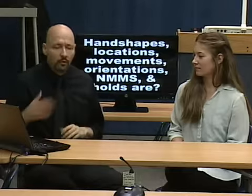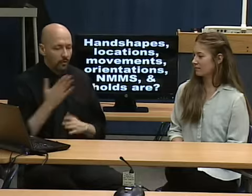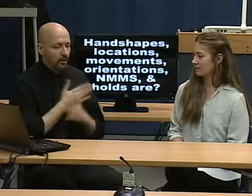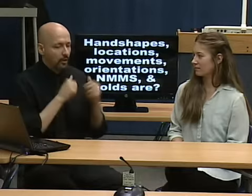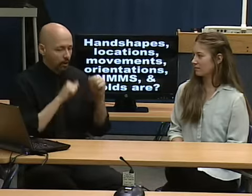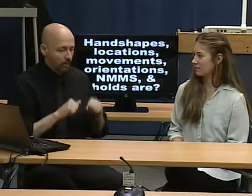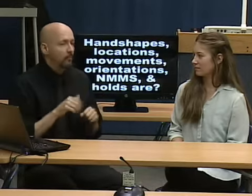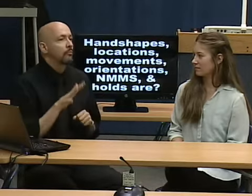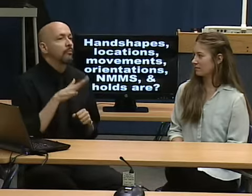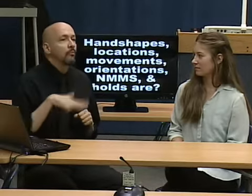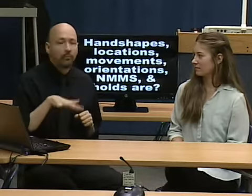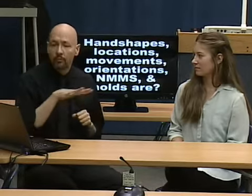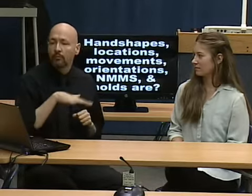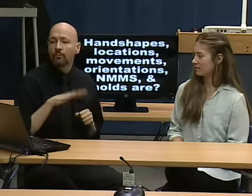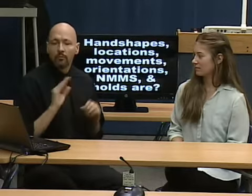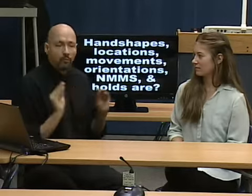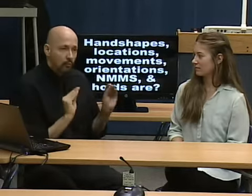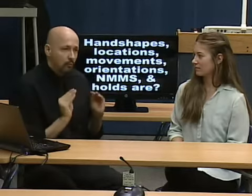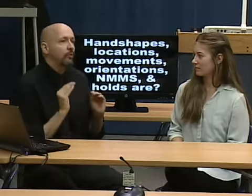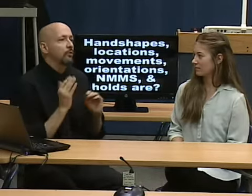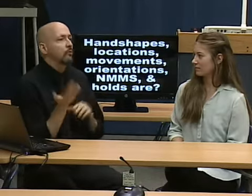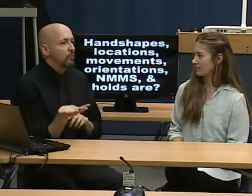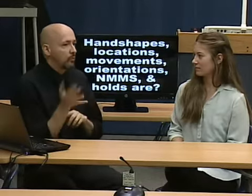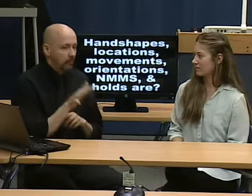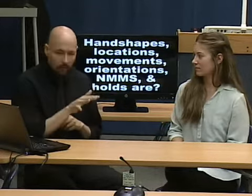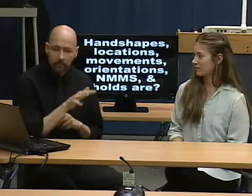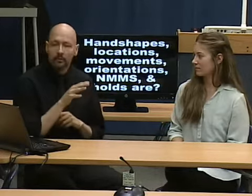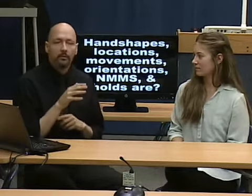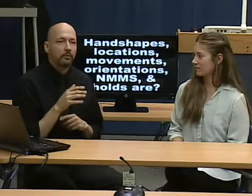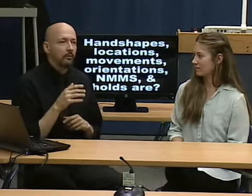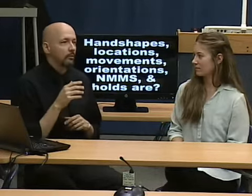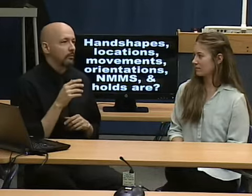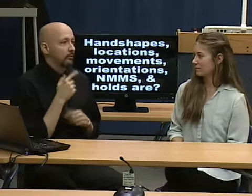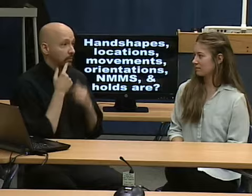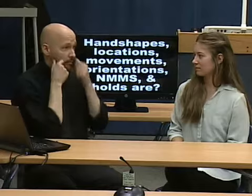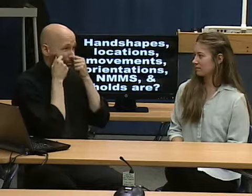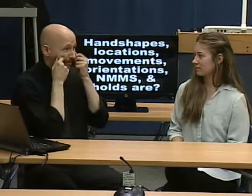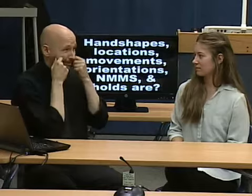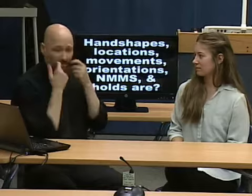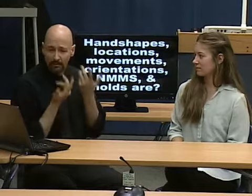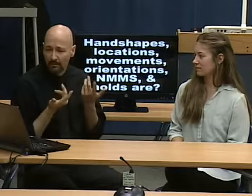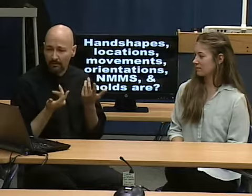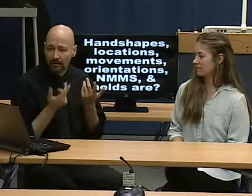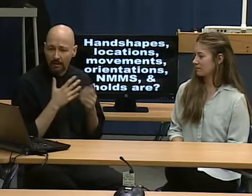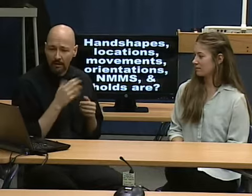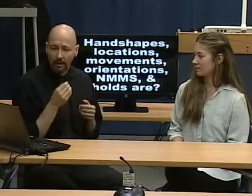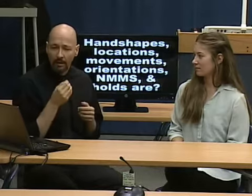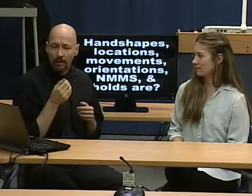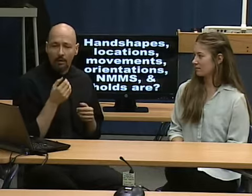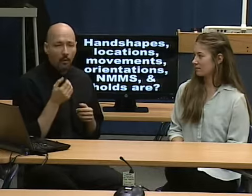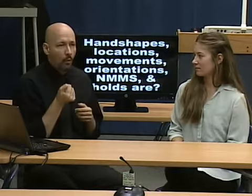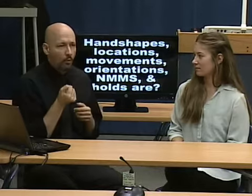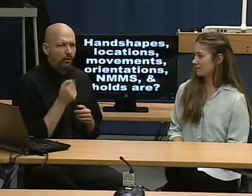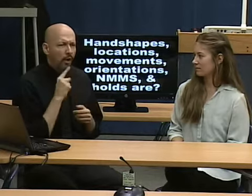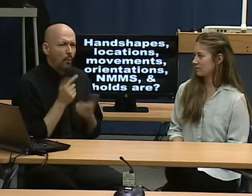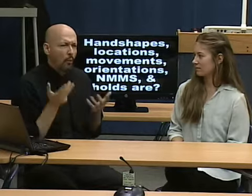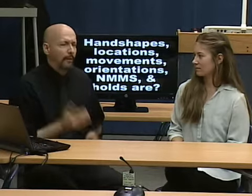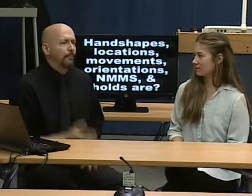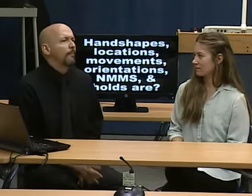Handshape, location, movement, palm orientation, what you do with your face, and holds... What are they really?